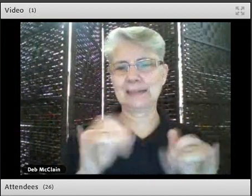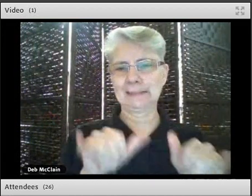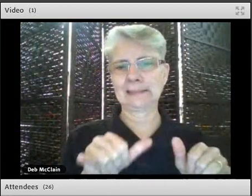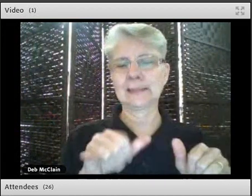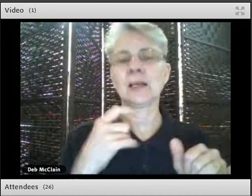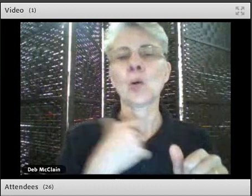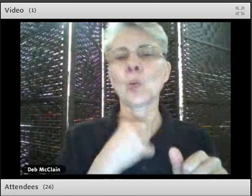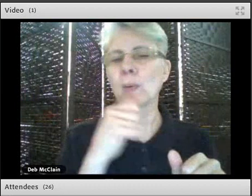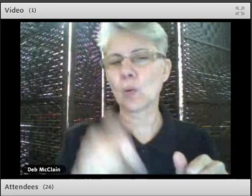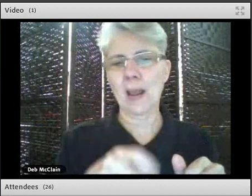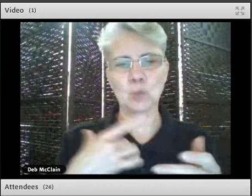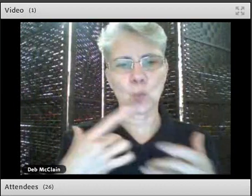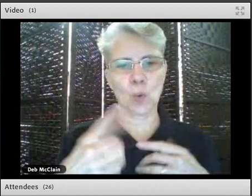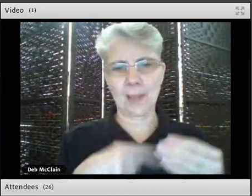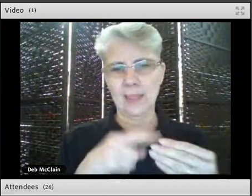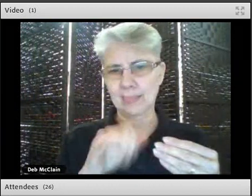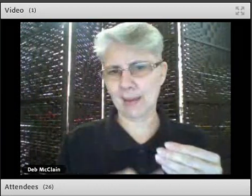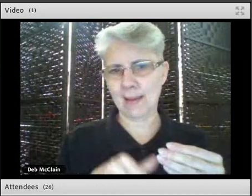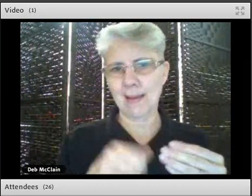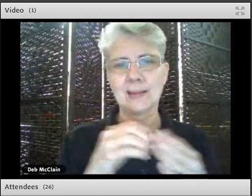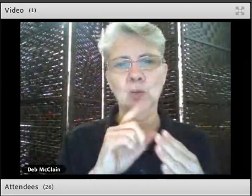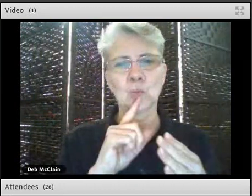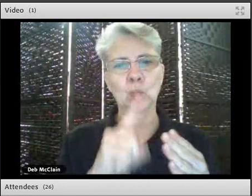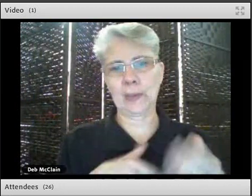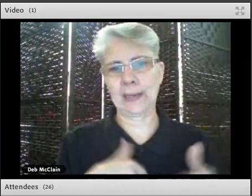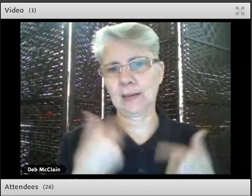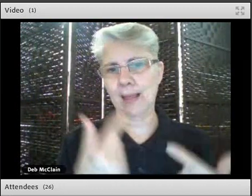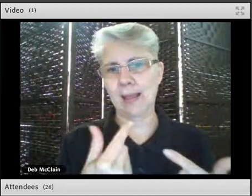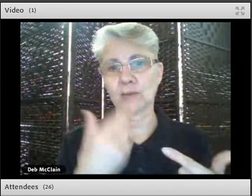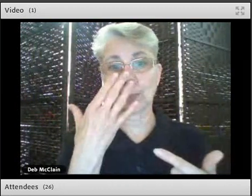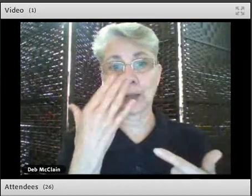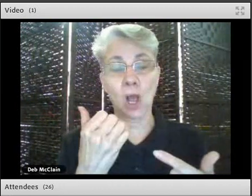Other title information that we see in the subfield B --